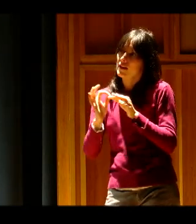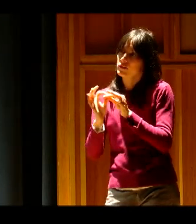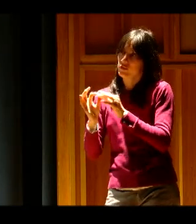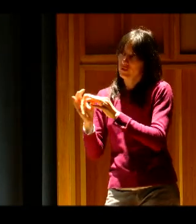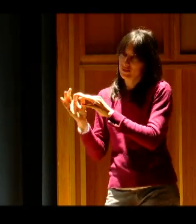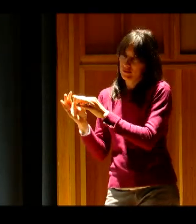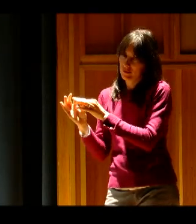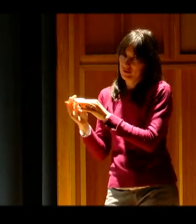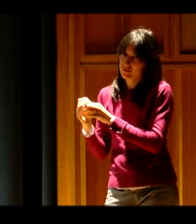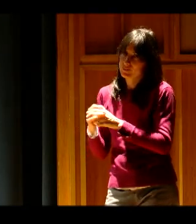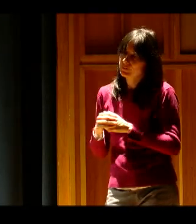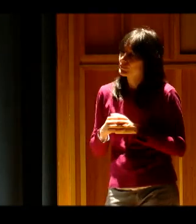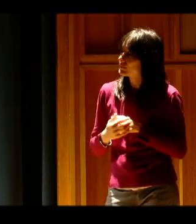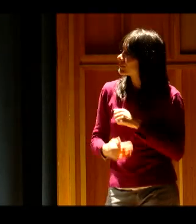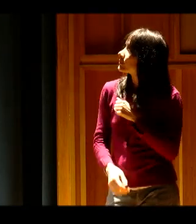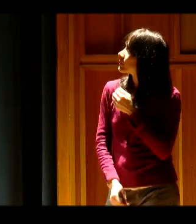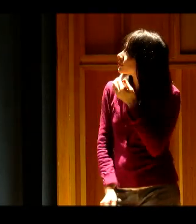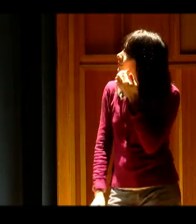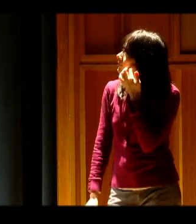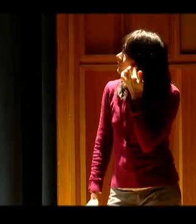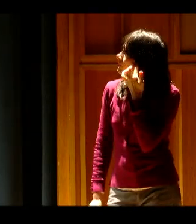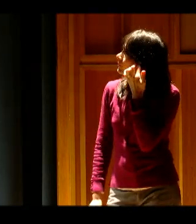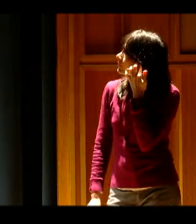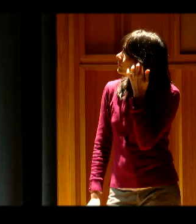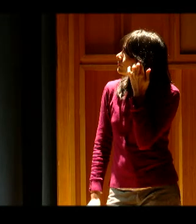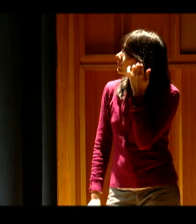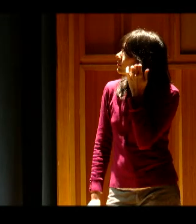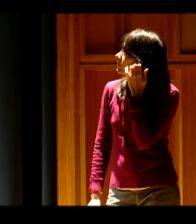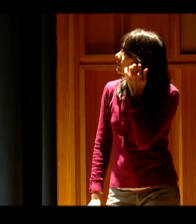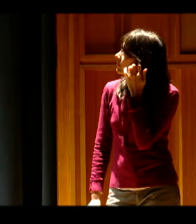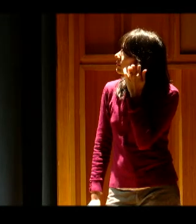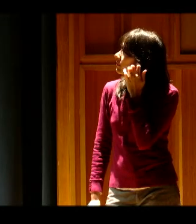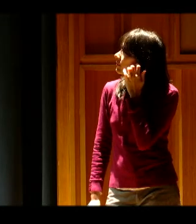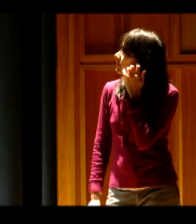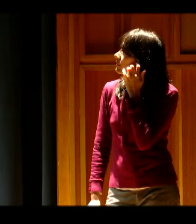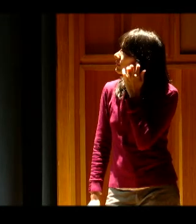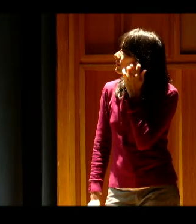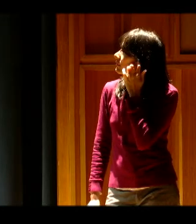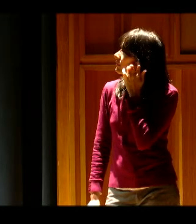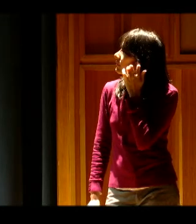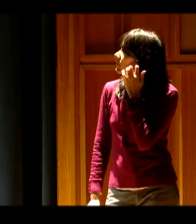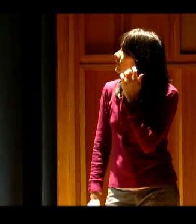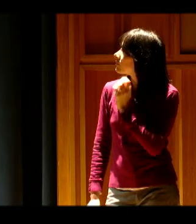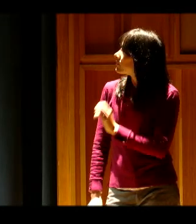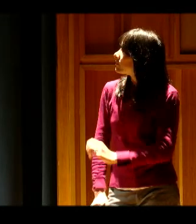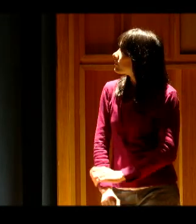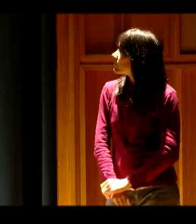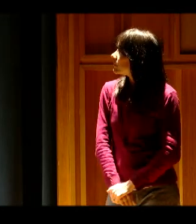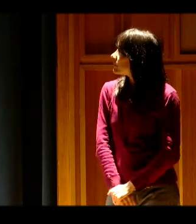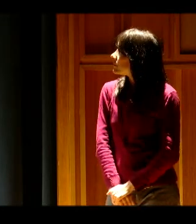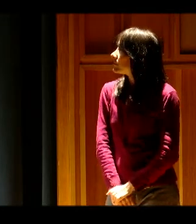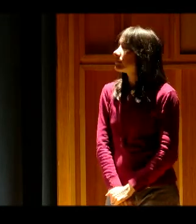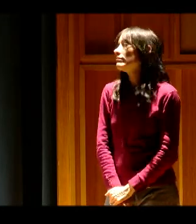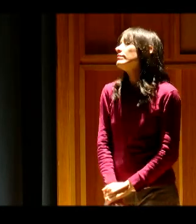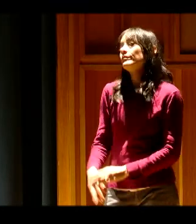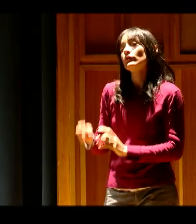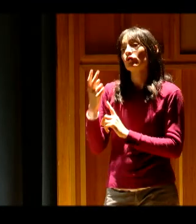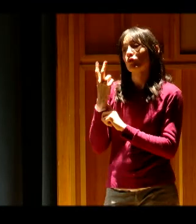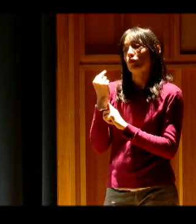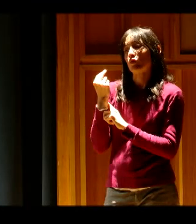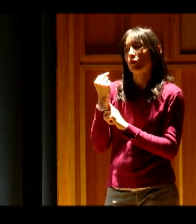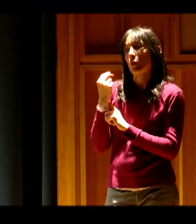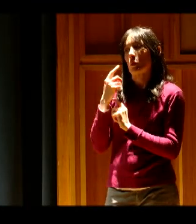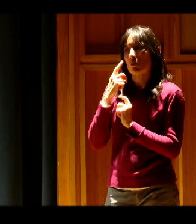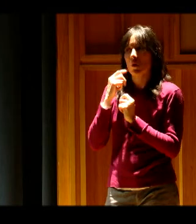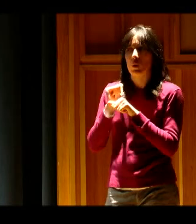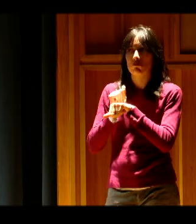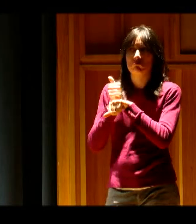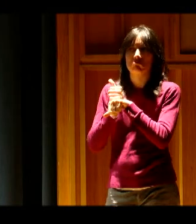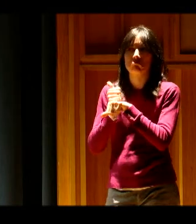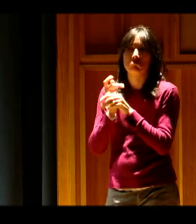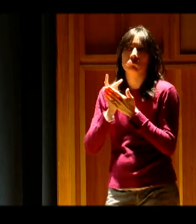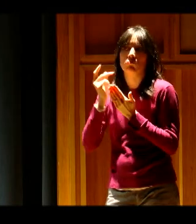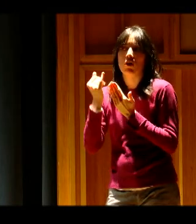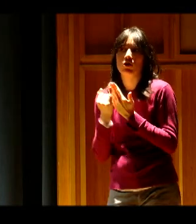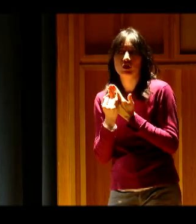Two years ago we thought we would trial a project in the build-up to the COP talks.